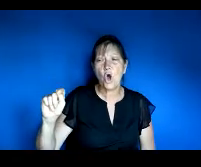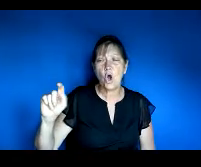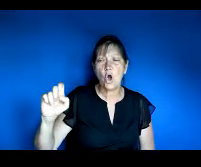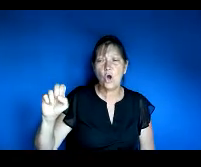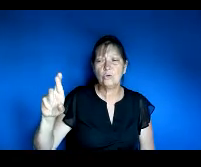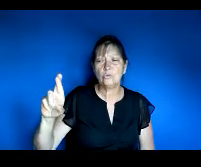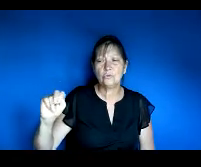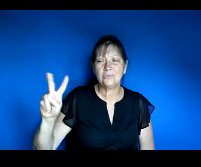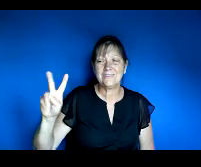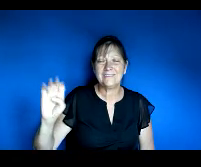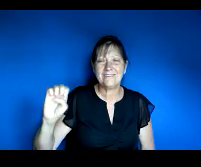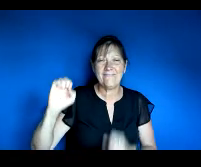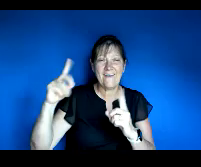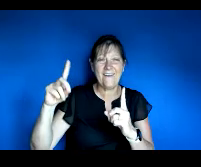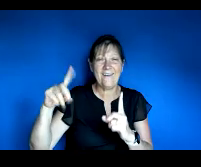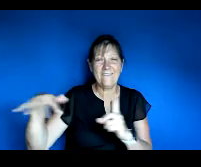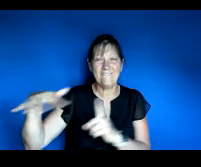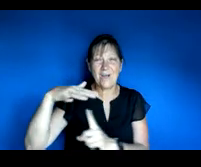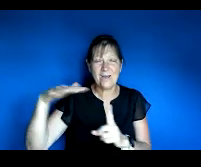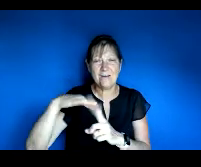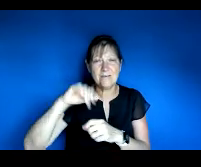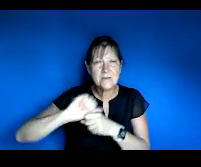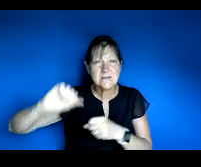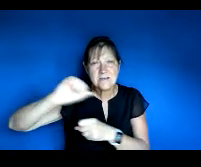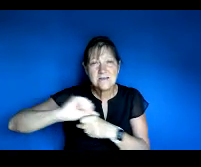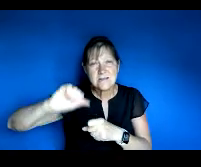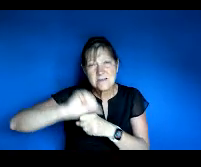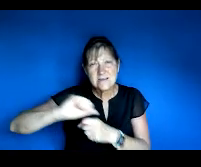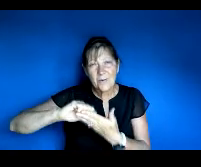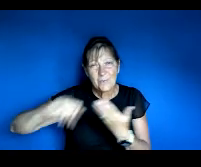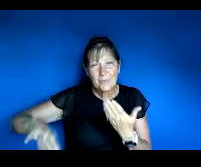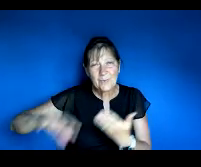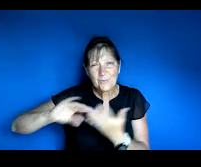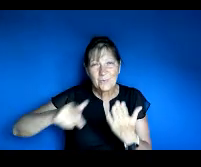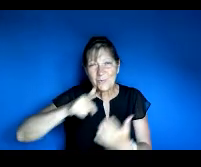and just did a lot of work with students with disabilities and their families.